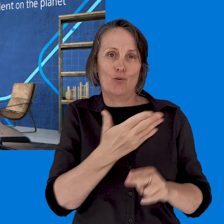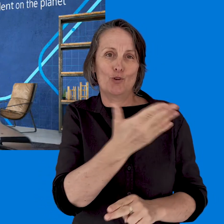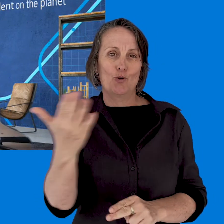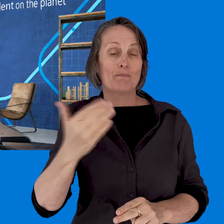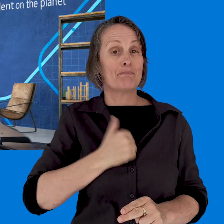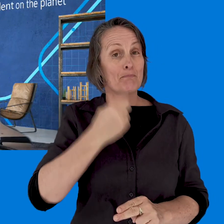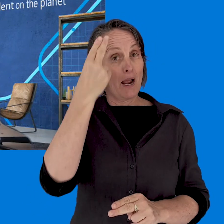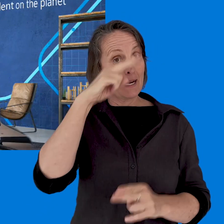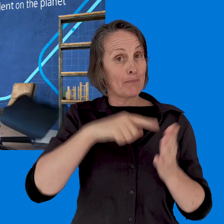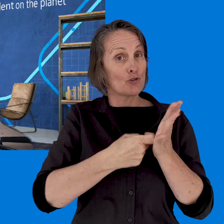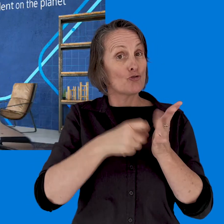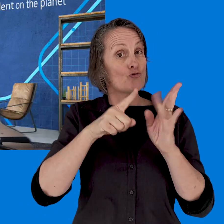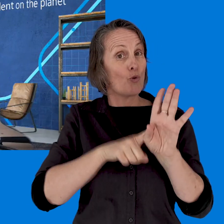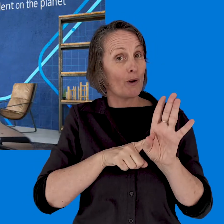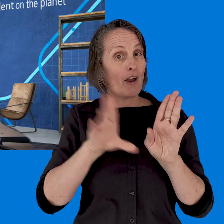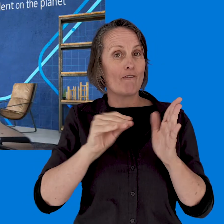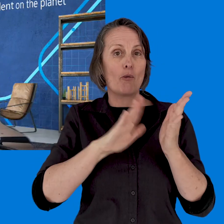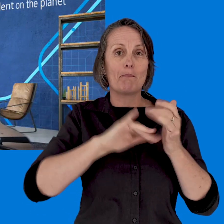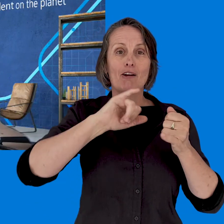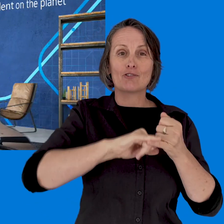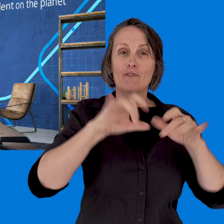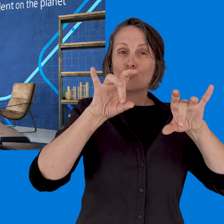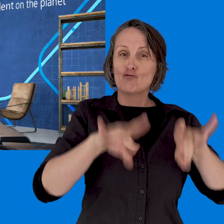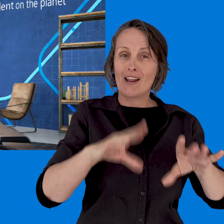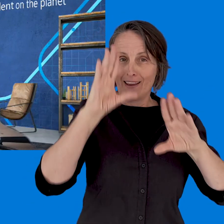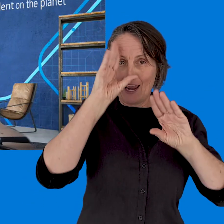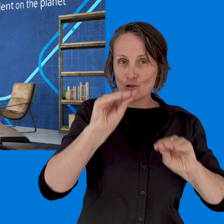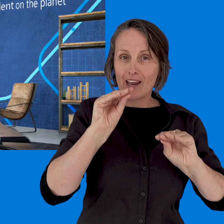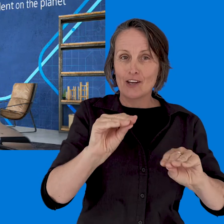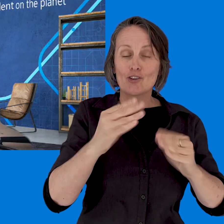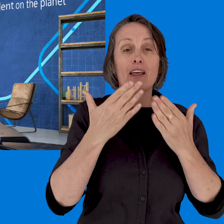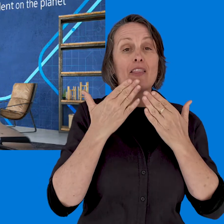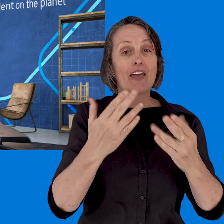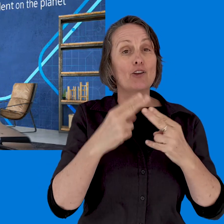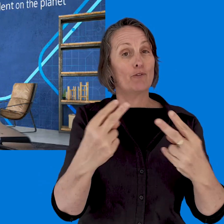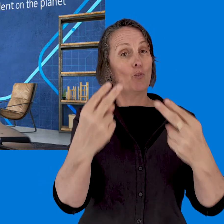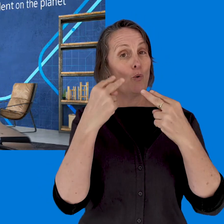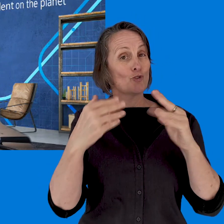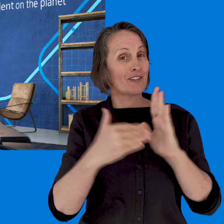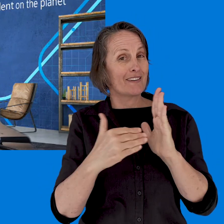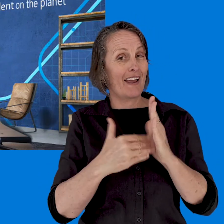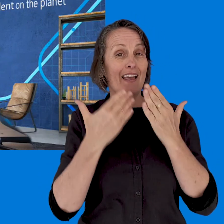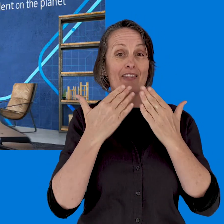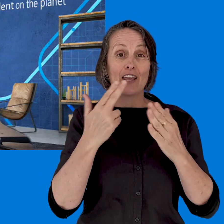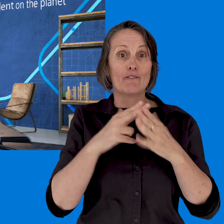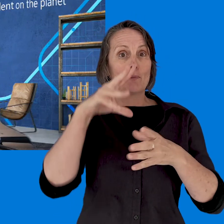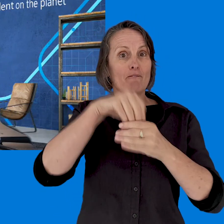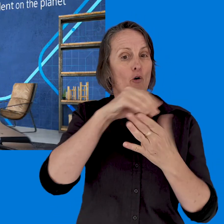So my name's Troy. I'm from Microsoft Australia Education. Thank you for being a part of today. Thank you for being a part of the series.